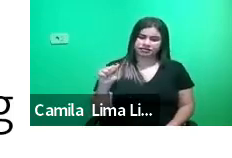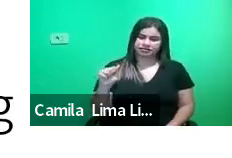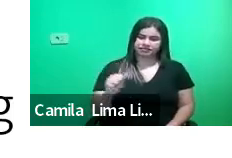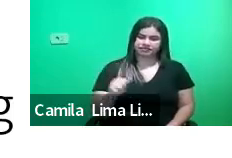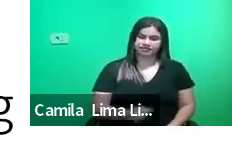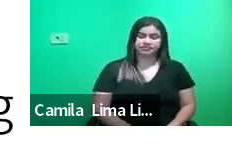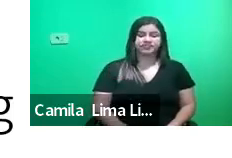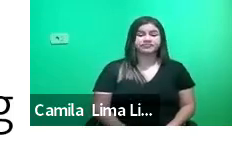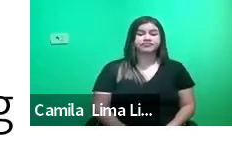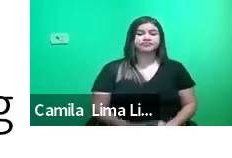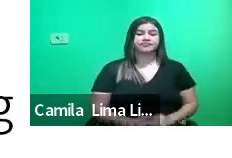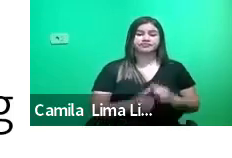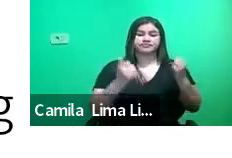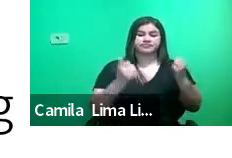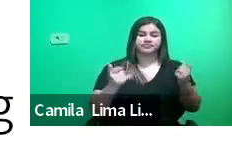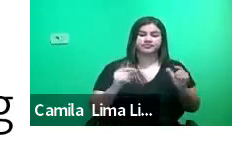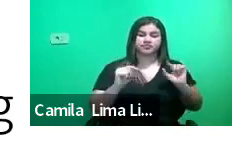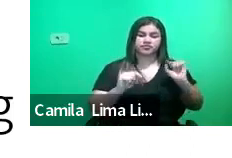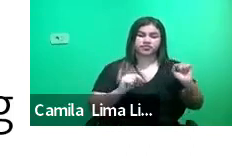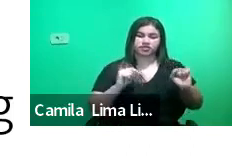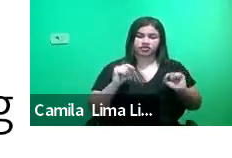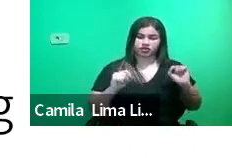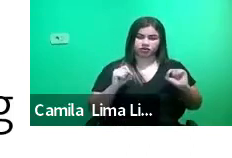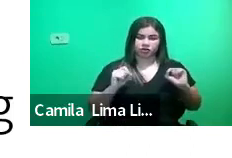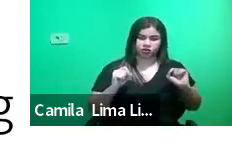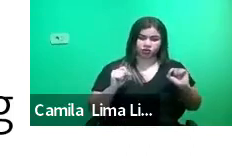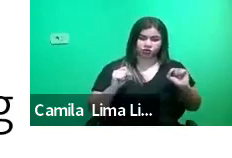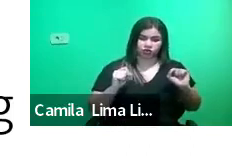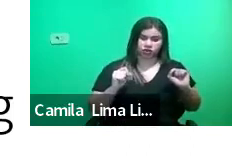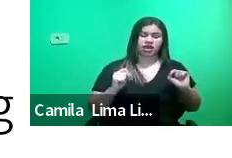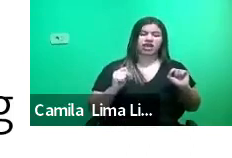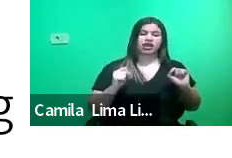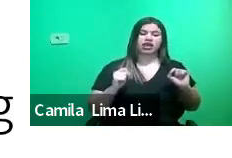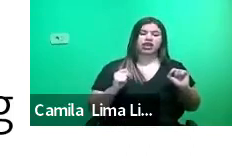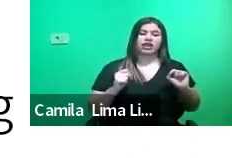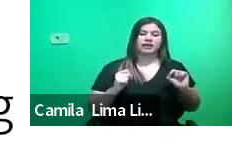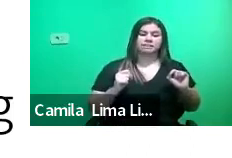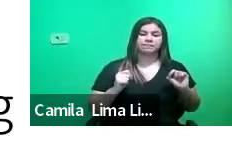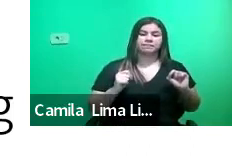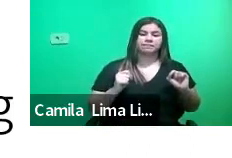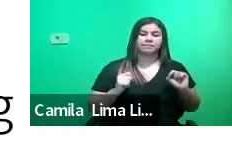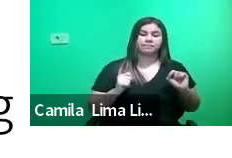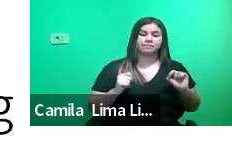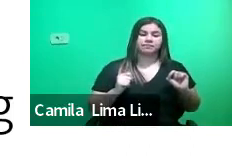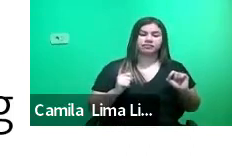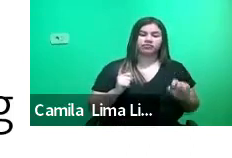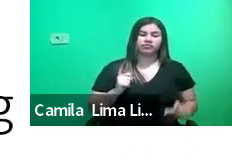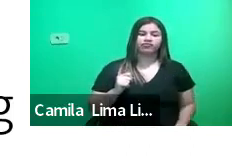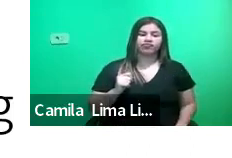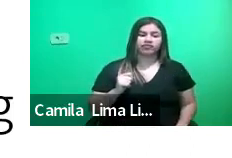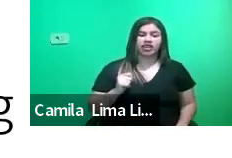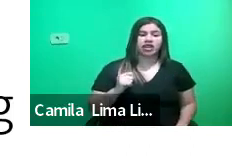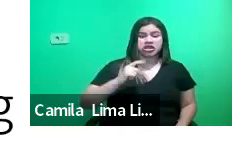Jehovah nazi it's not on individuation in vigor vsky, vsky, which her paper from vsky, which her paper, from 2 017, which which does phone on